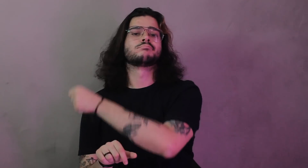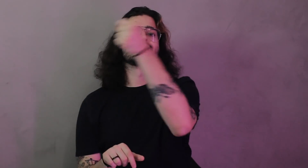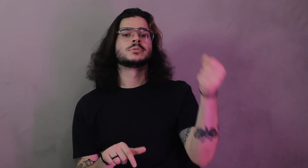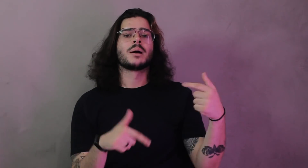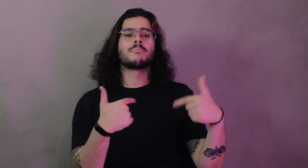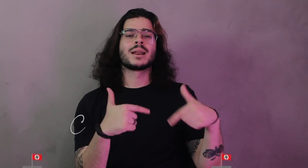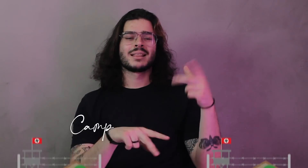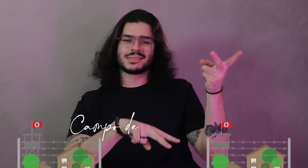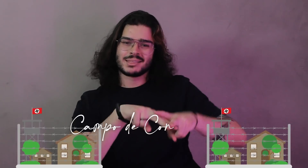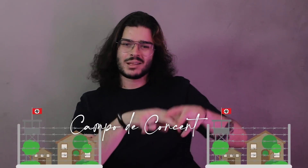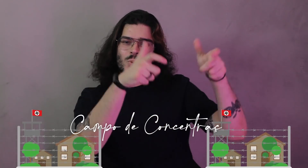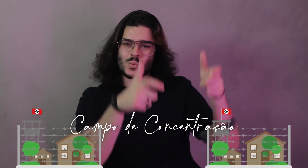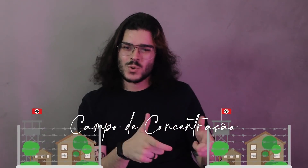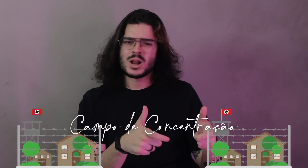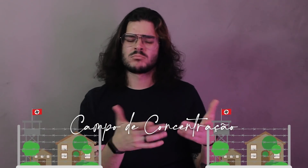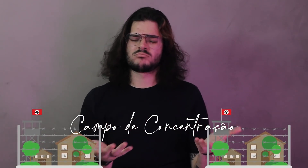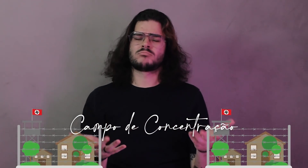to work in the concentration camp.